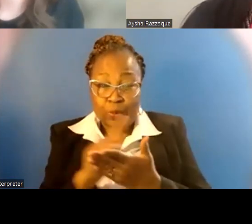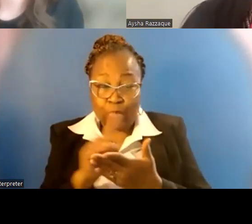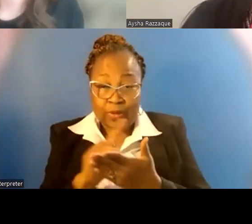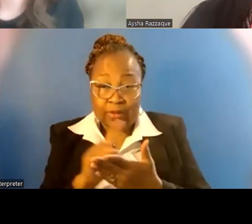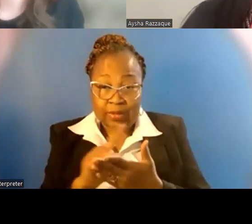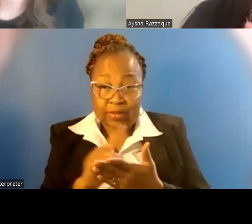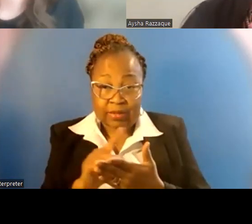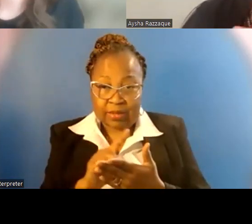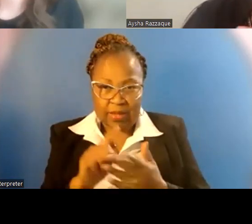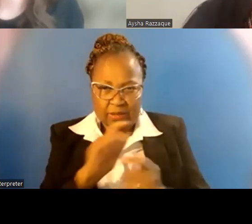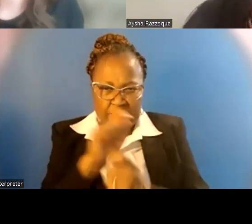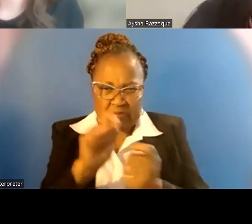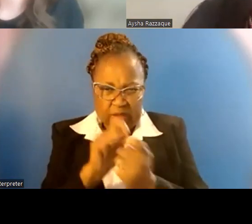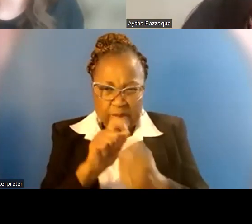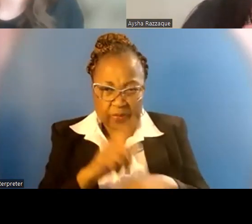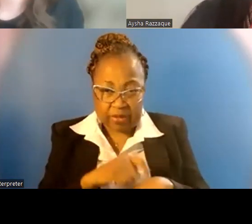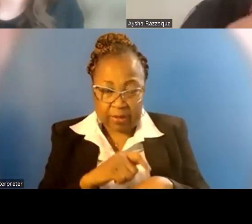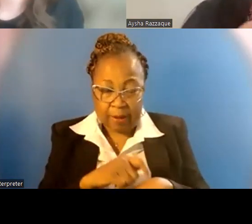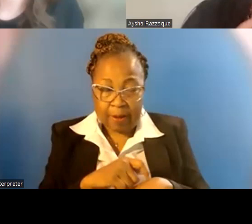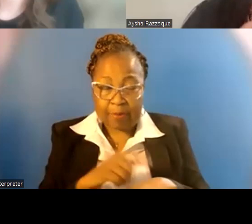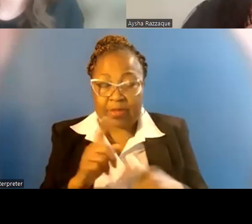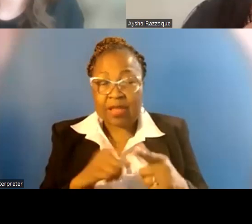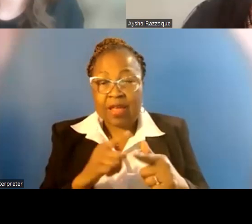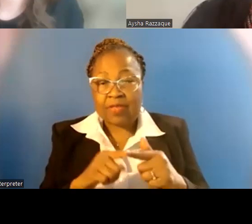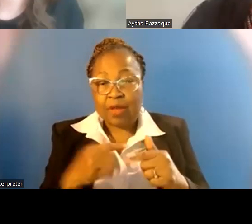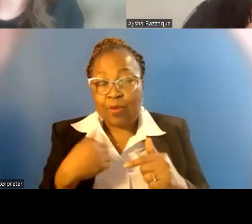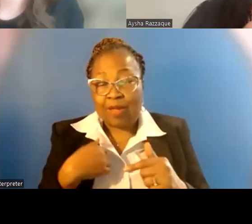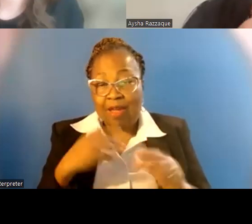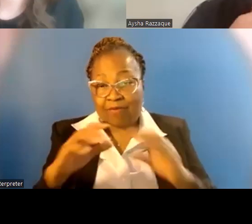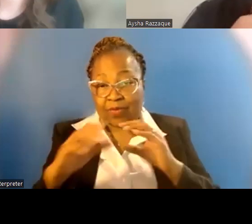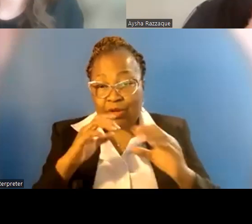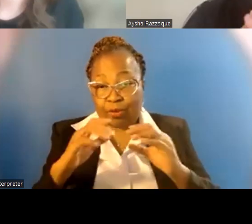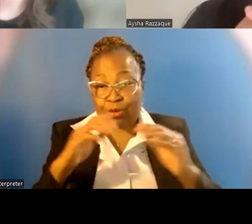And then we do have a system of communication in case somebody needs a substitute